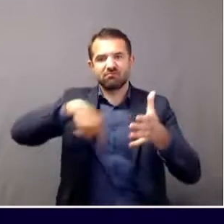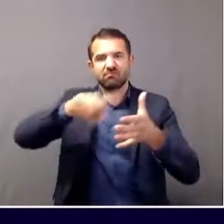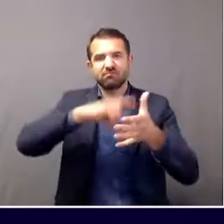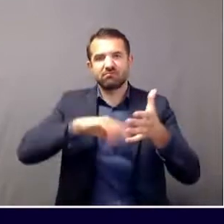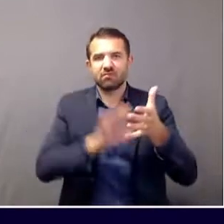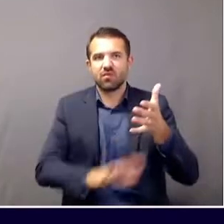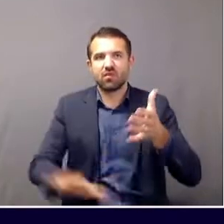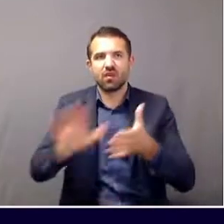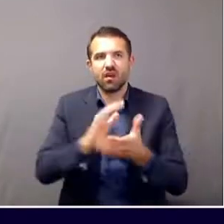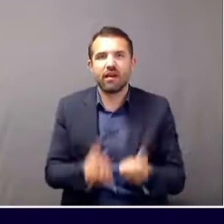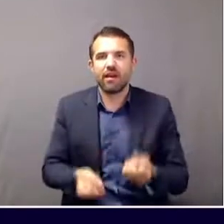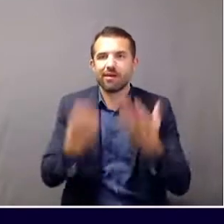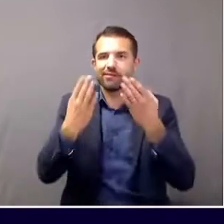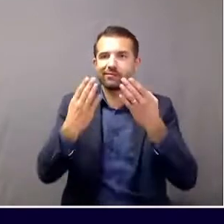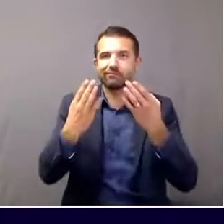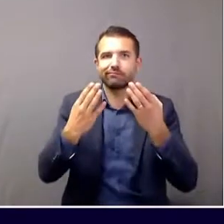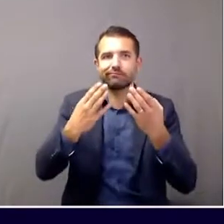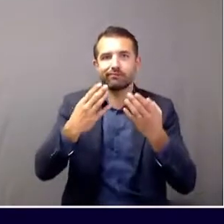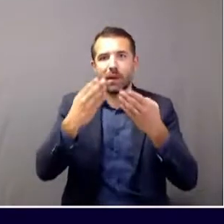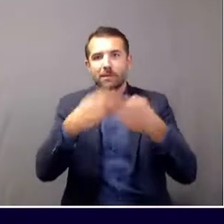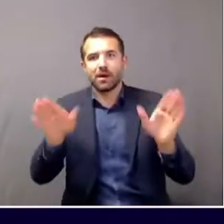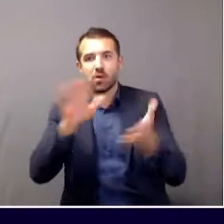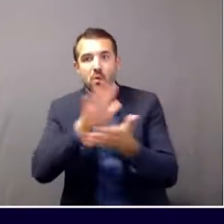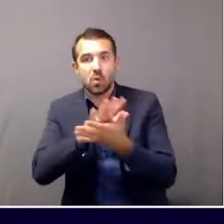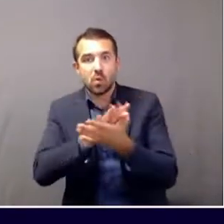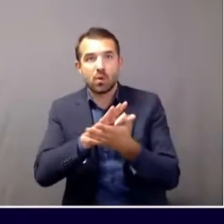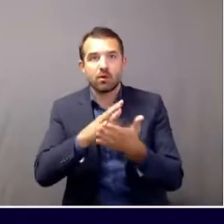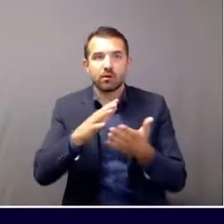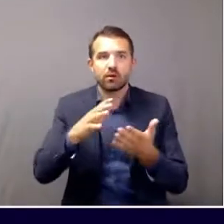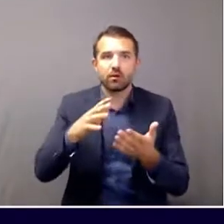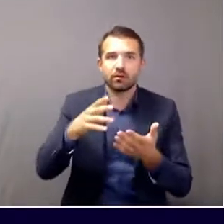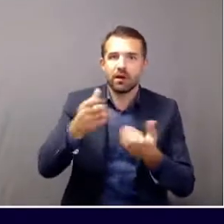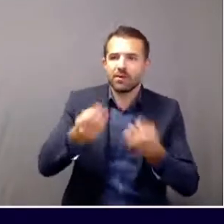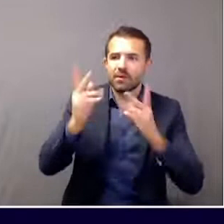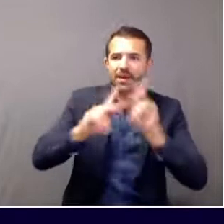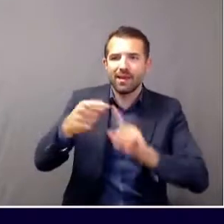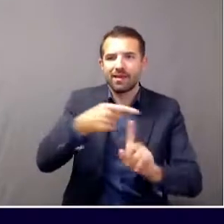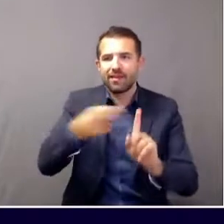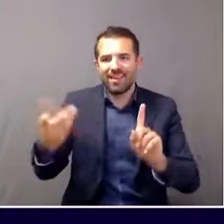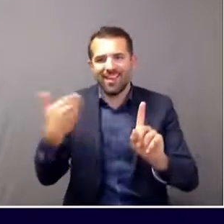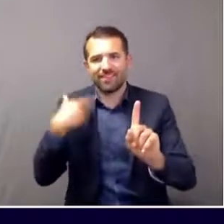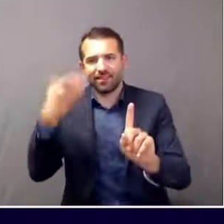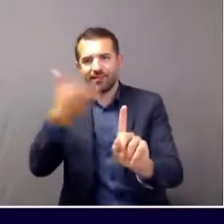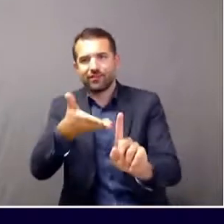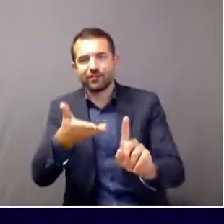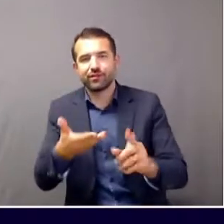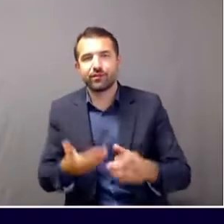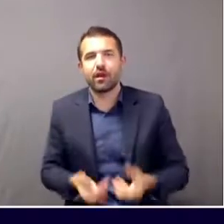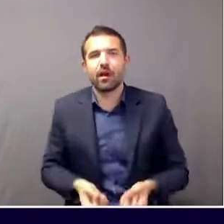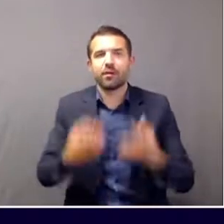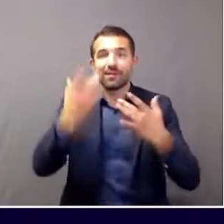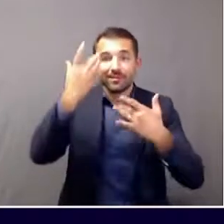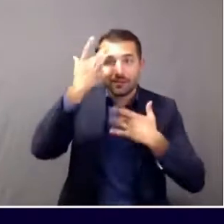and private schools in Maine I think that's an important